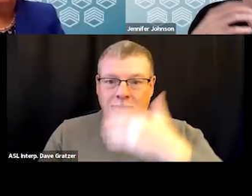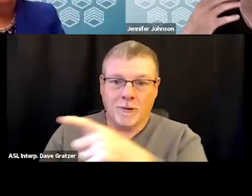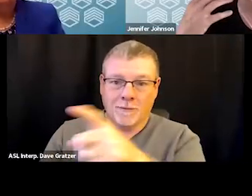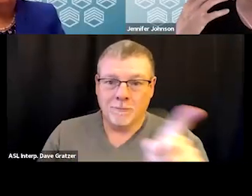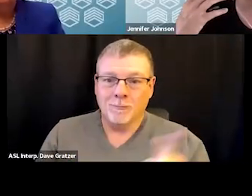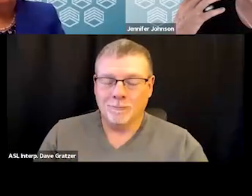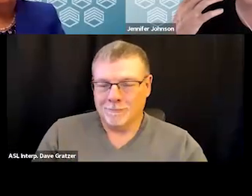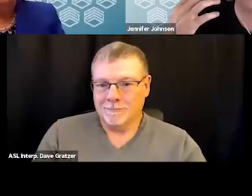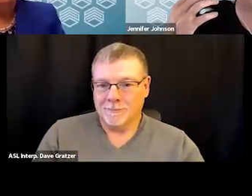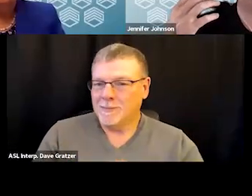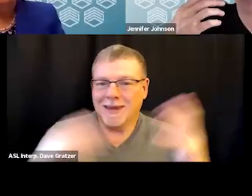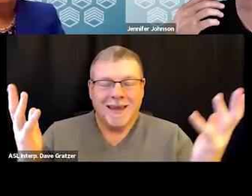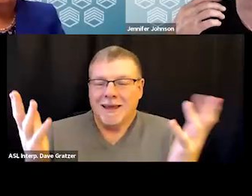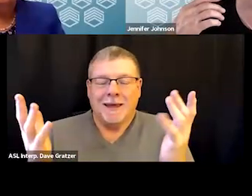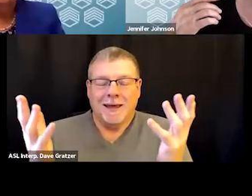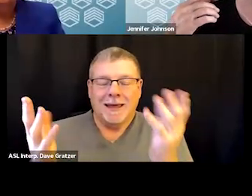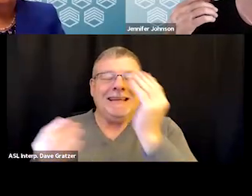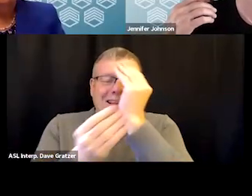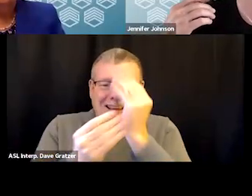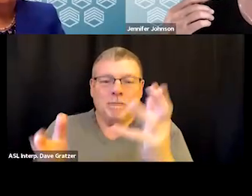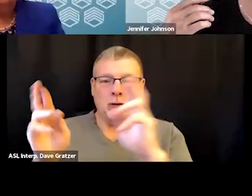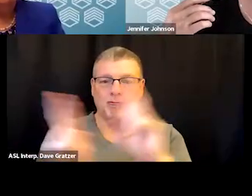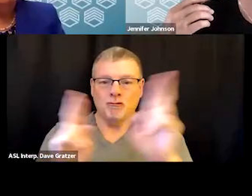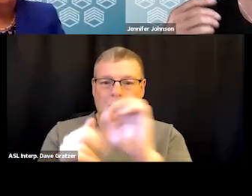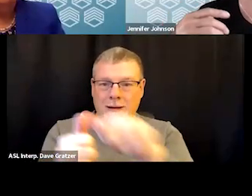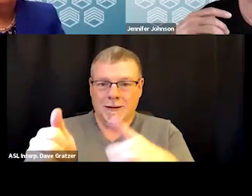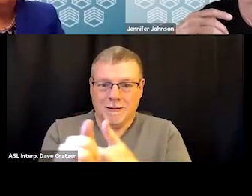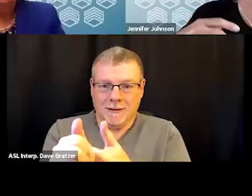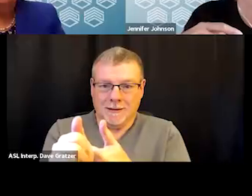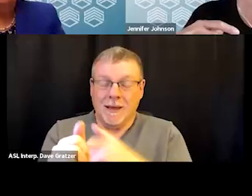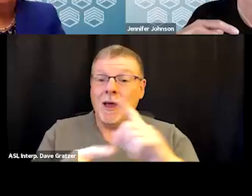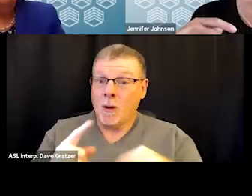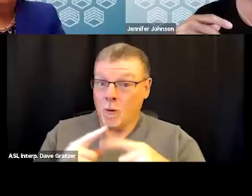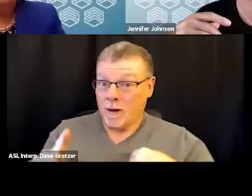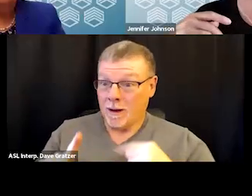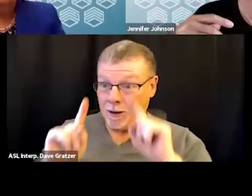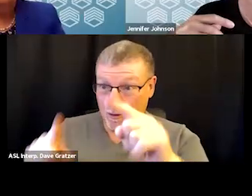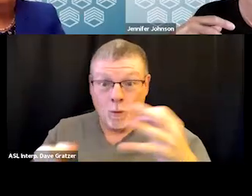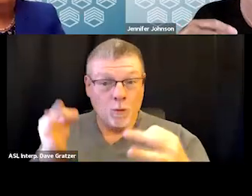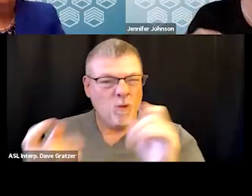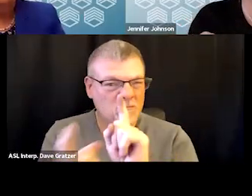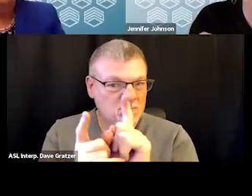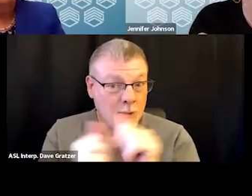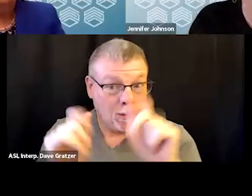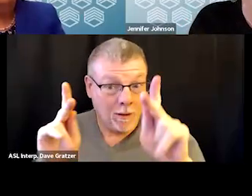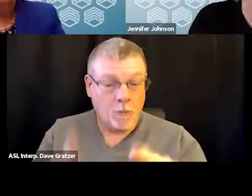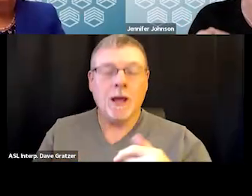This is just, it's information. I like to say when I'm in court or when I'm meeting with someone, I'm the court reporter.